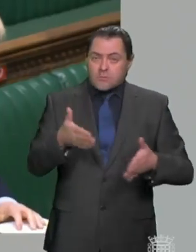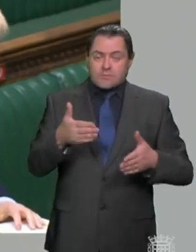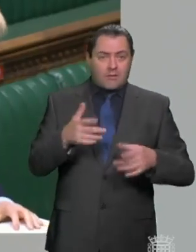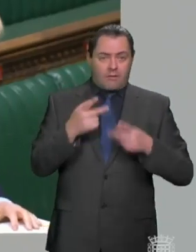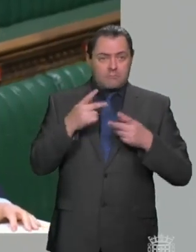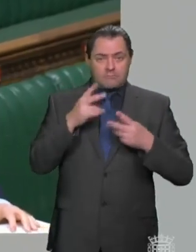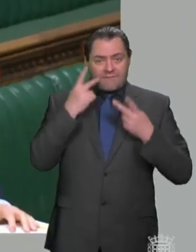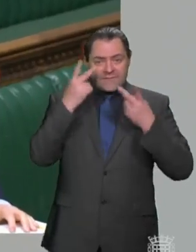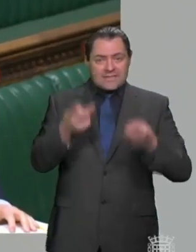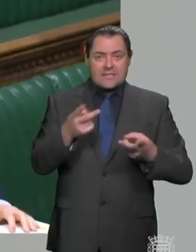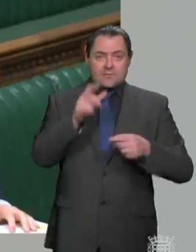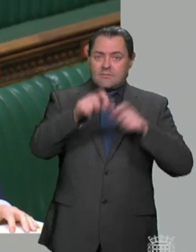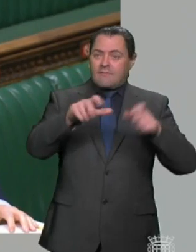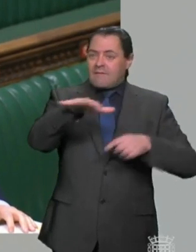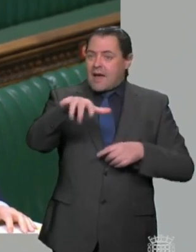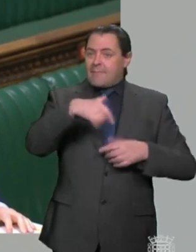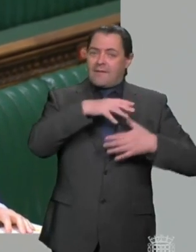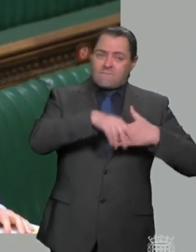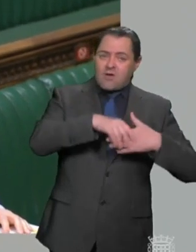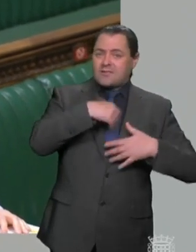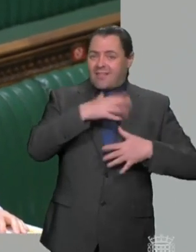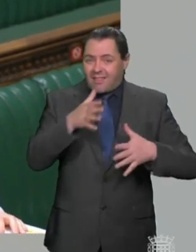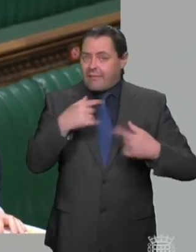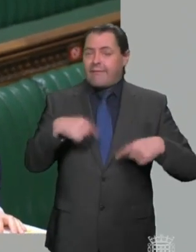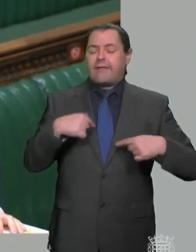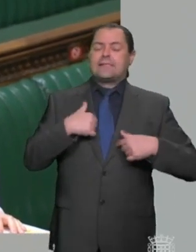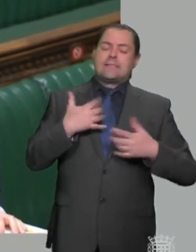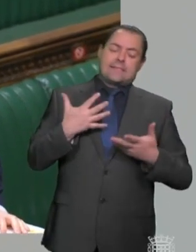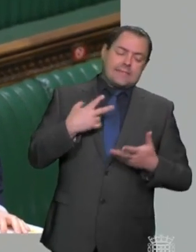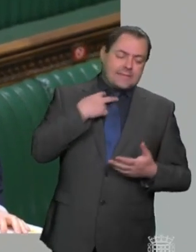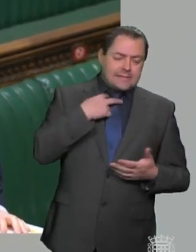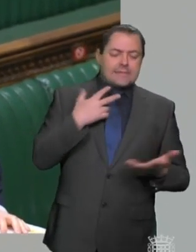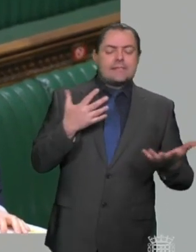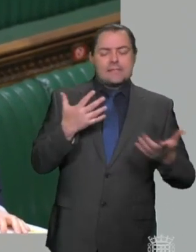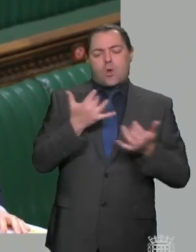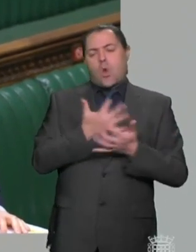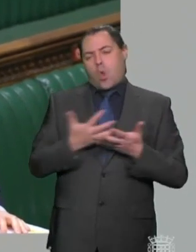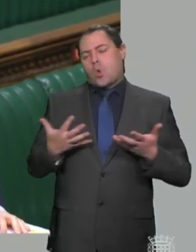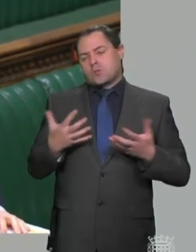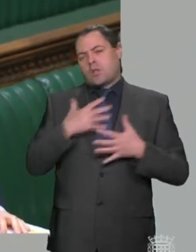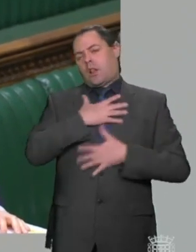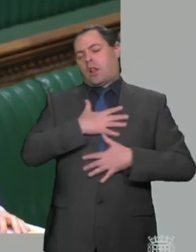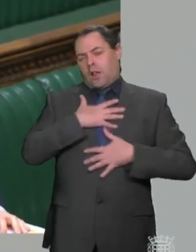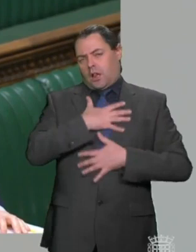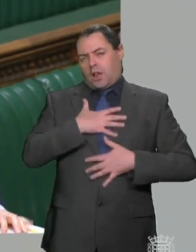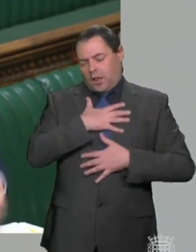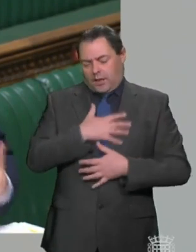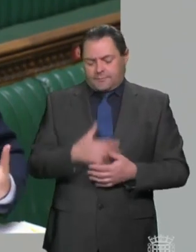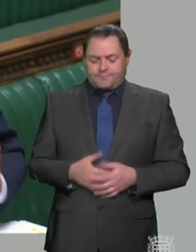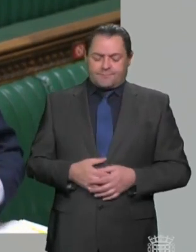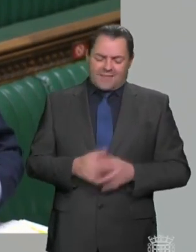to visit loved ones and I know the anguish that they have felt. We need to balance